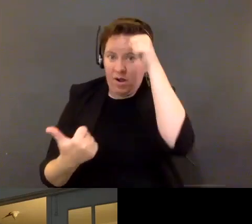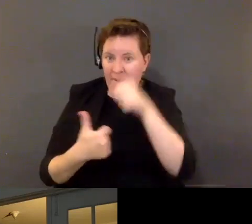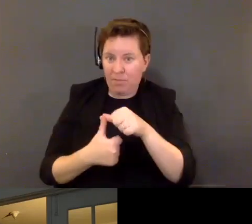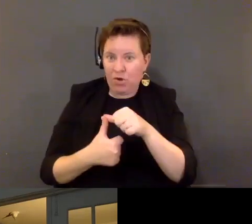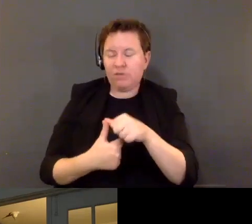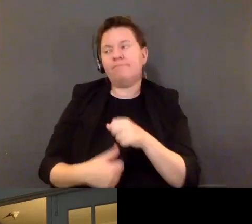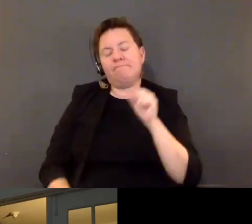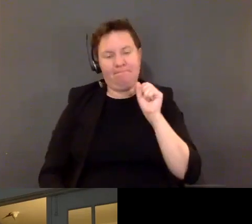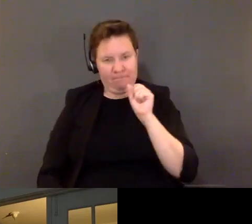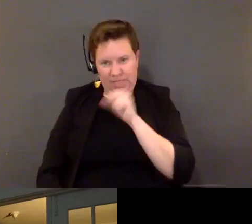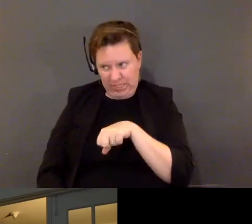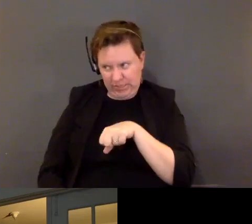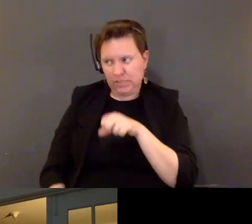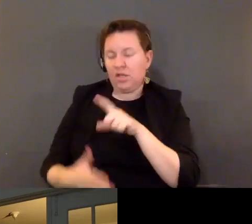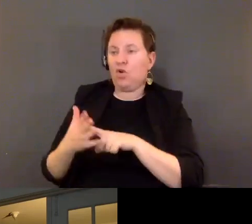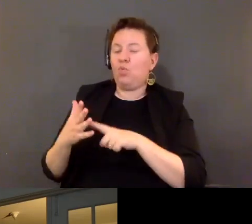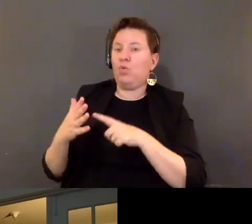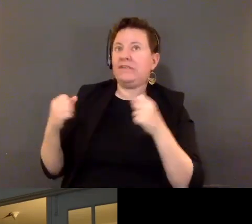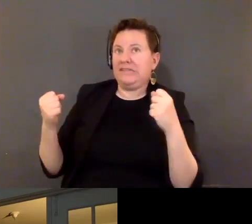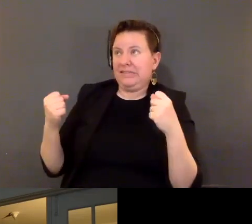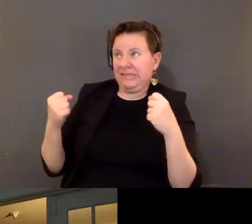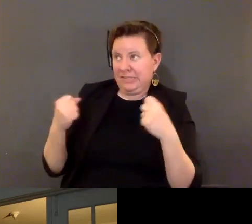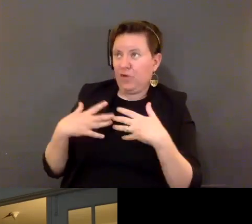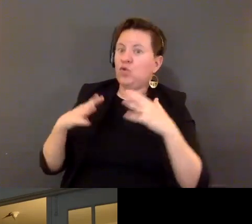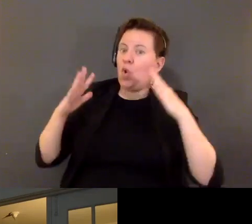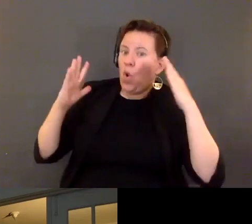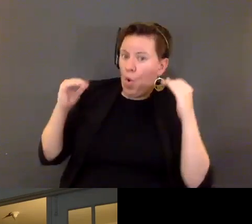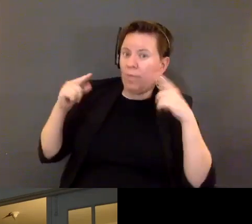scary is hoping that those memories are real and i mean i've talked to some other kids who went